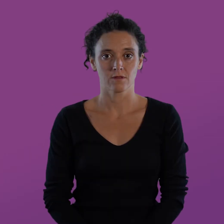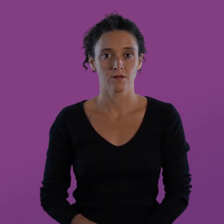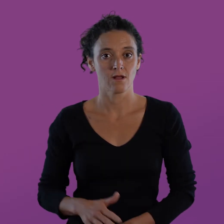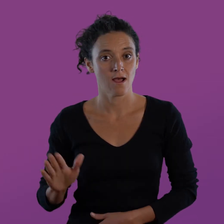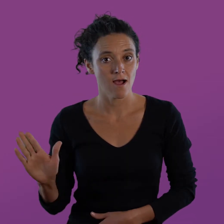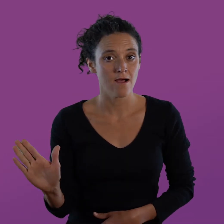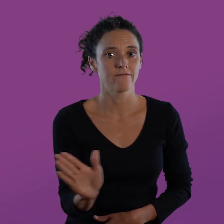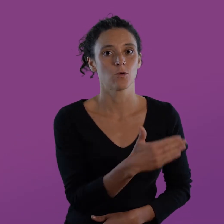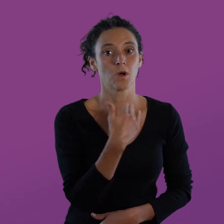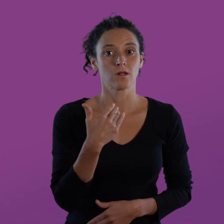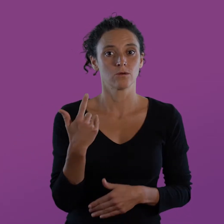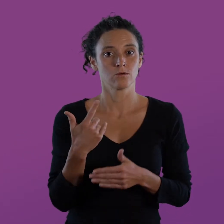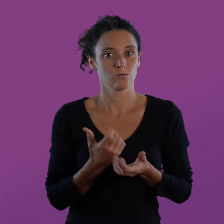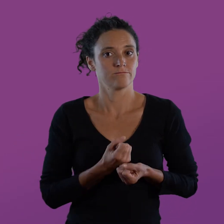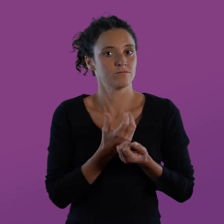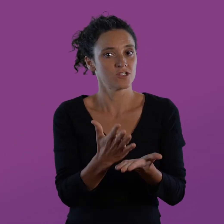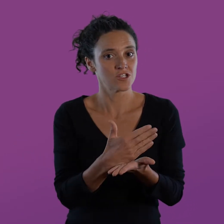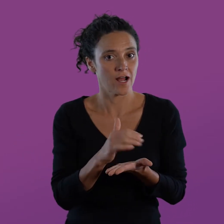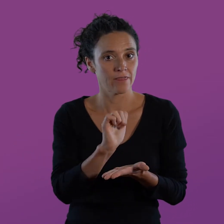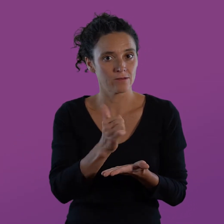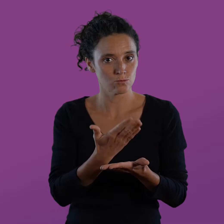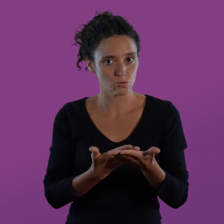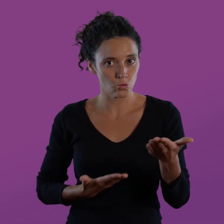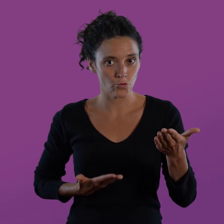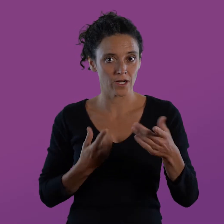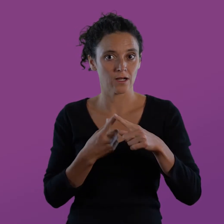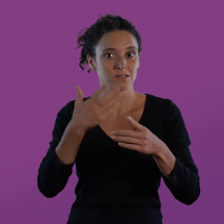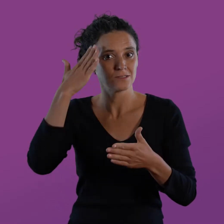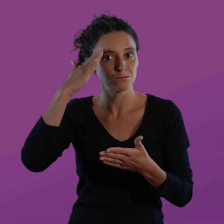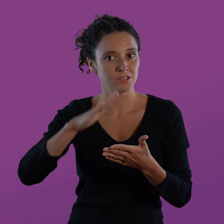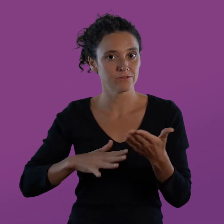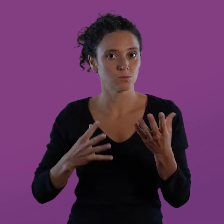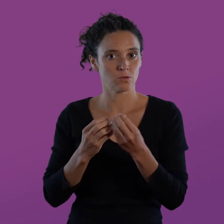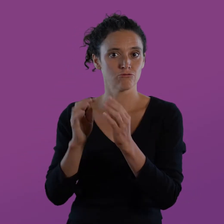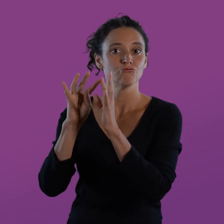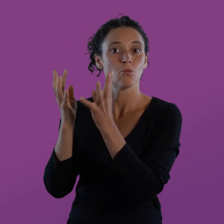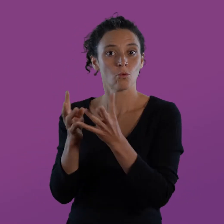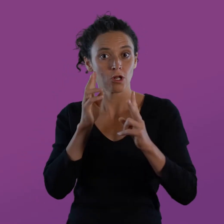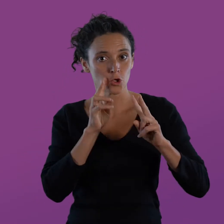Everyone who shares their experience with the Royal Commission -